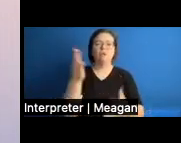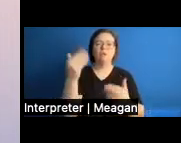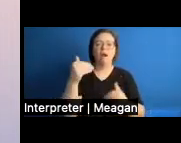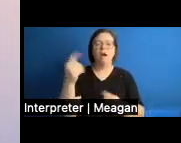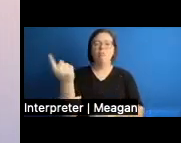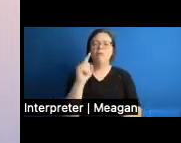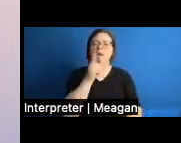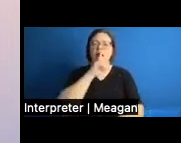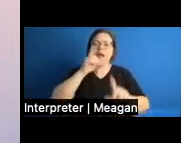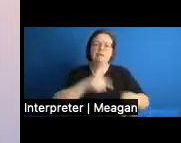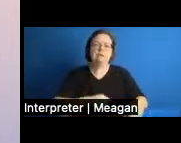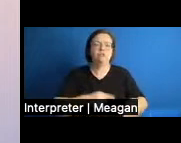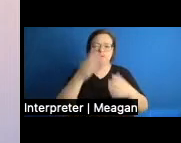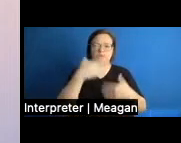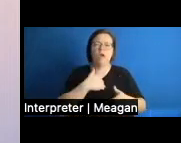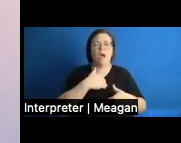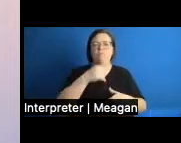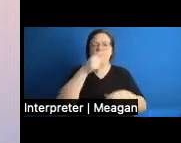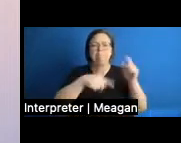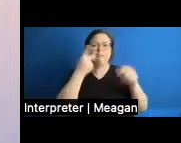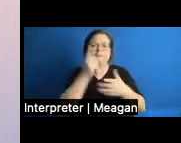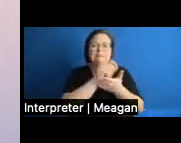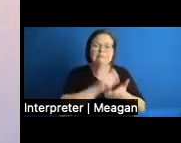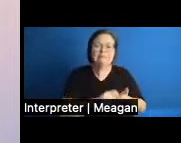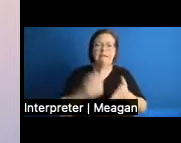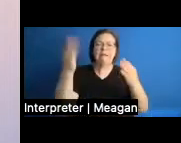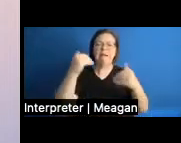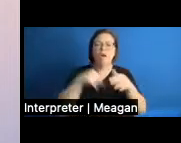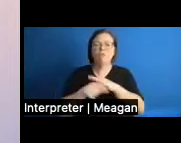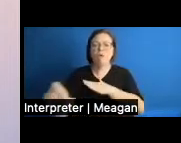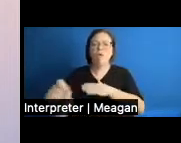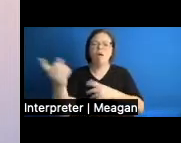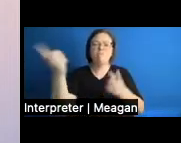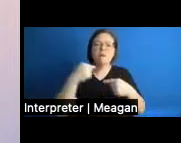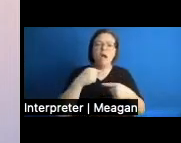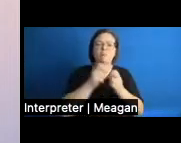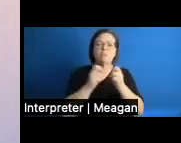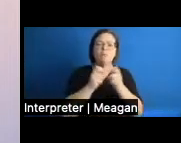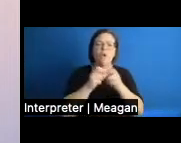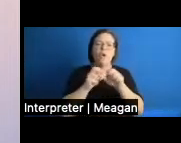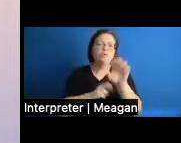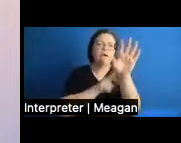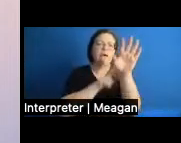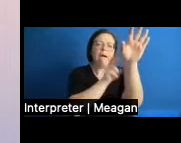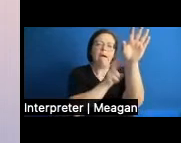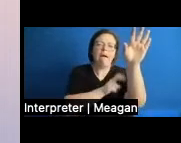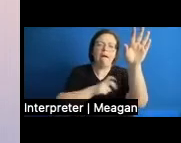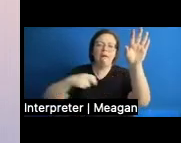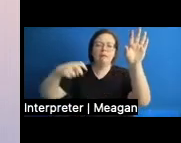come invisible ink, come beatific scrawl. Come as squirrels are climbing backwards. Come as